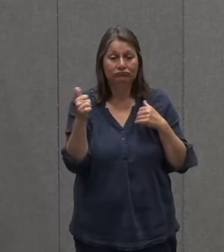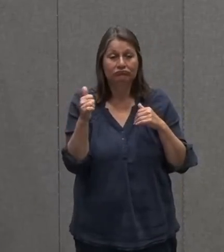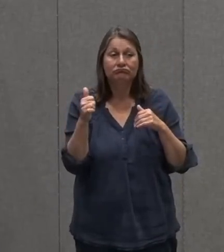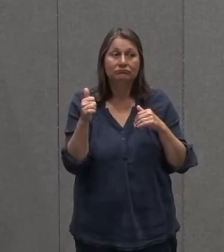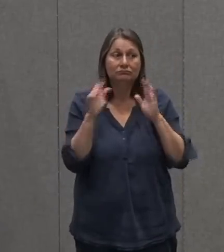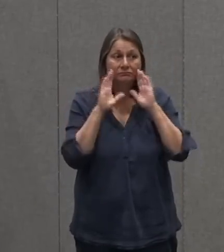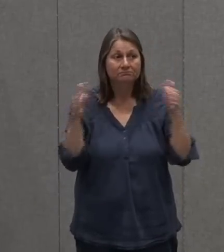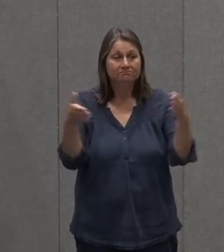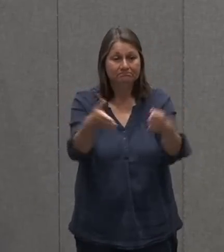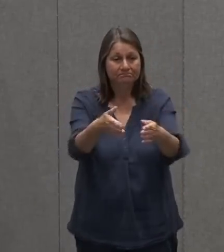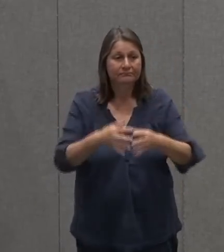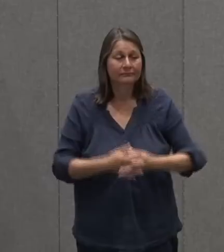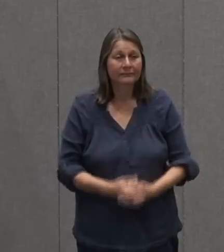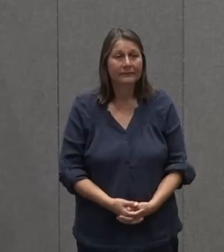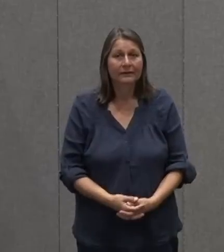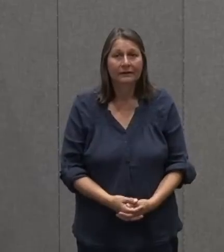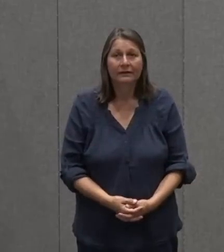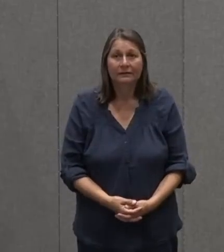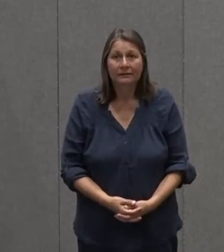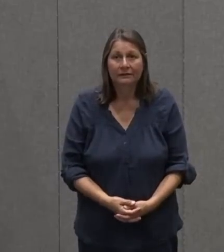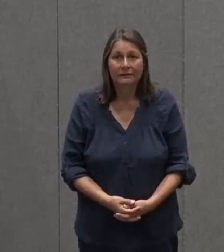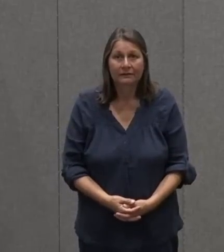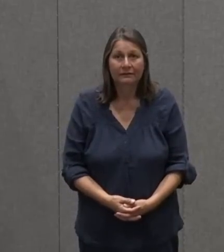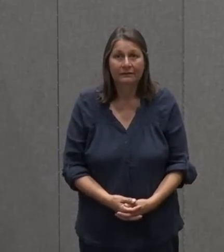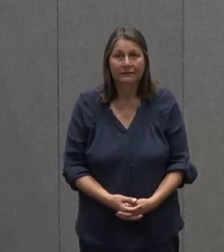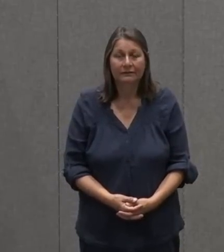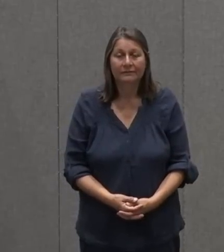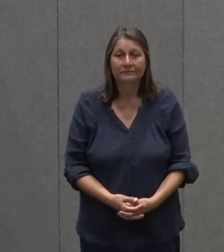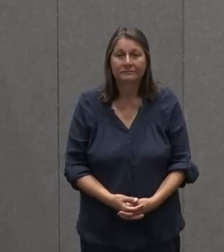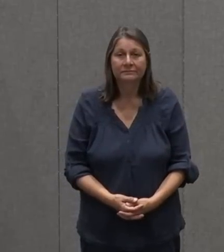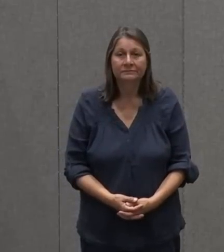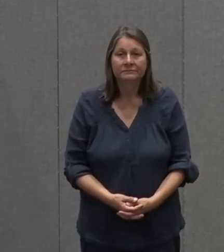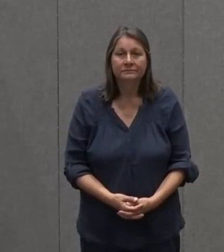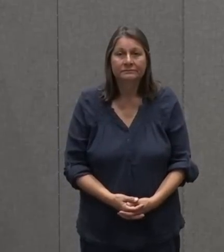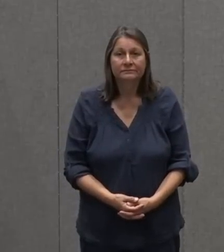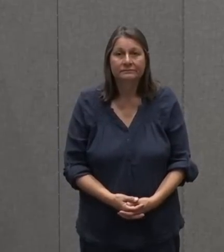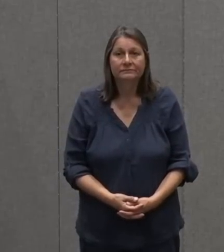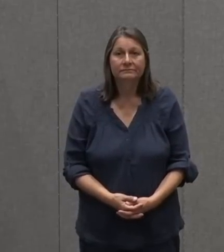So, this particular routine that we could be doing at home,